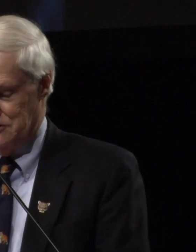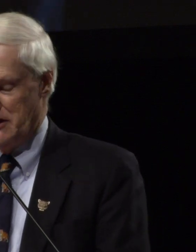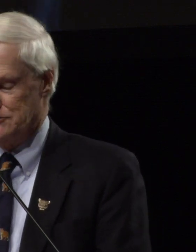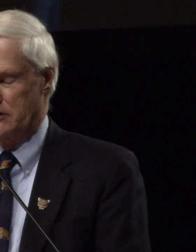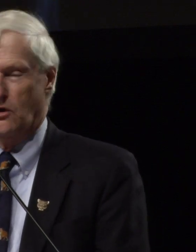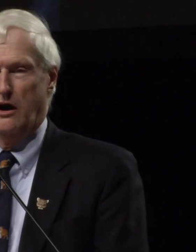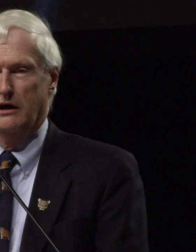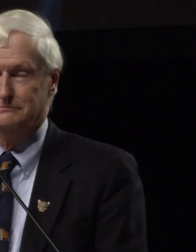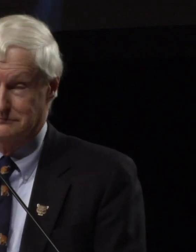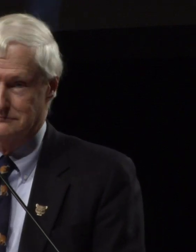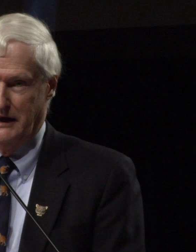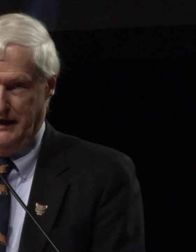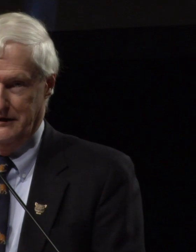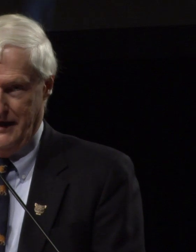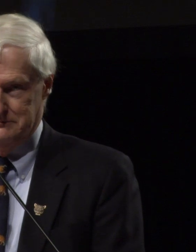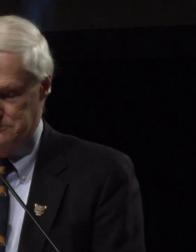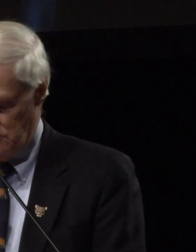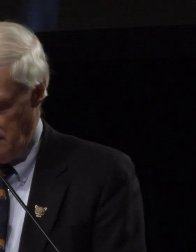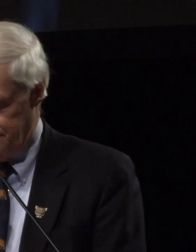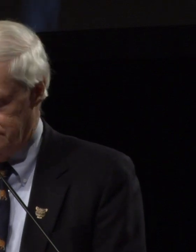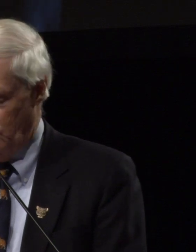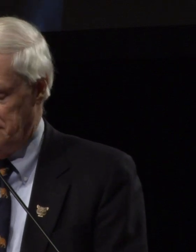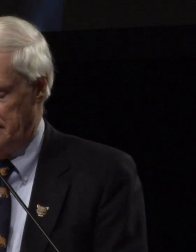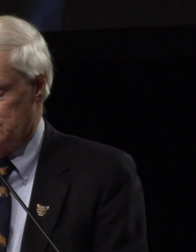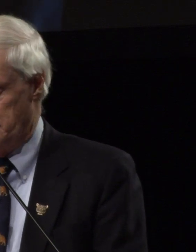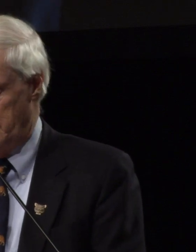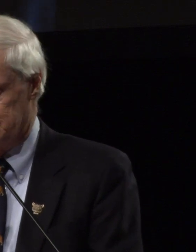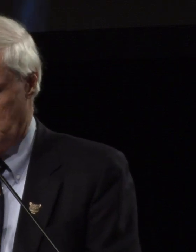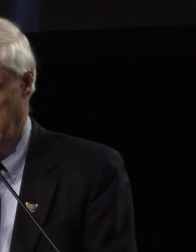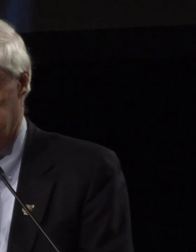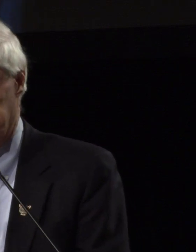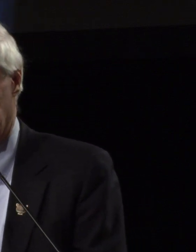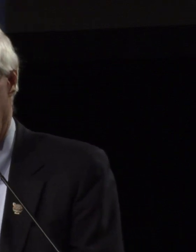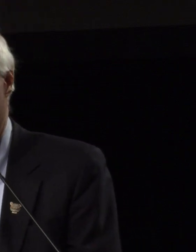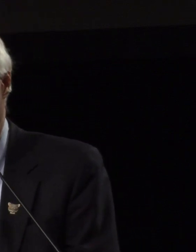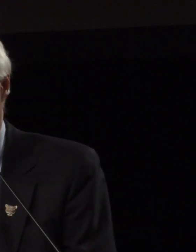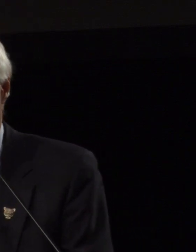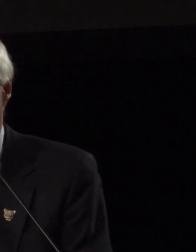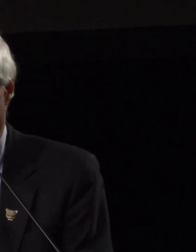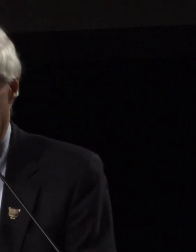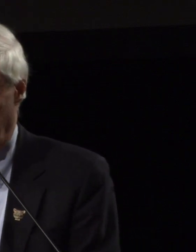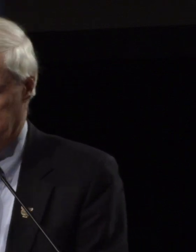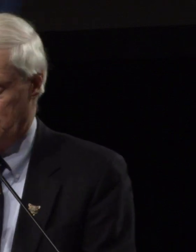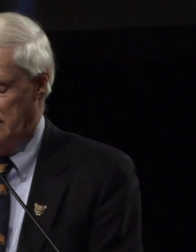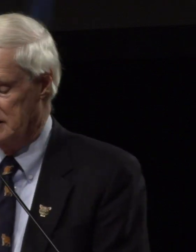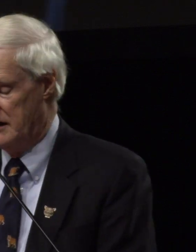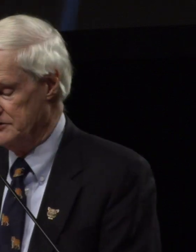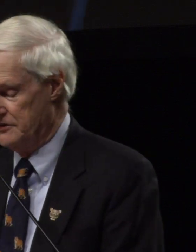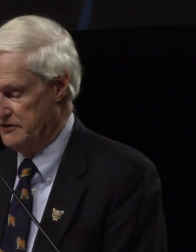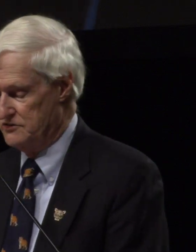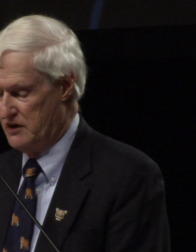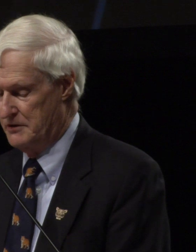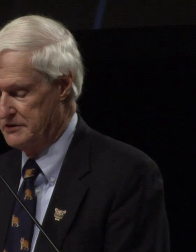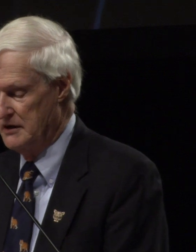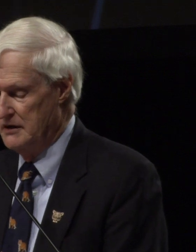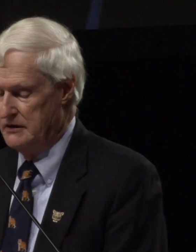HIS TESLA COIL AND ADAM HIMSELF WON THE ENGIBOUS PRIZE AT THE TEXAS INSTRUMENTS ANALOG DESIGN CONTEST AND SUMMIT,